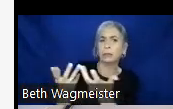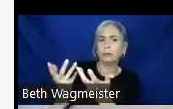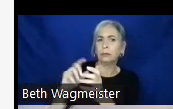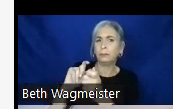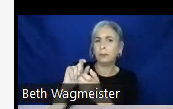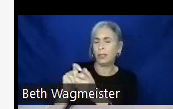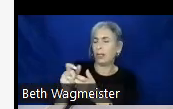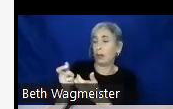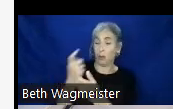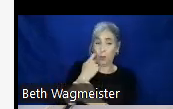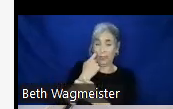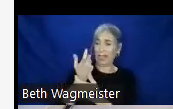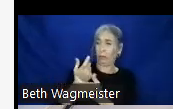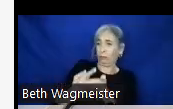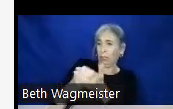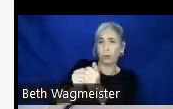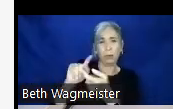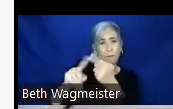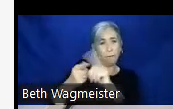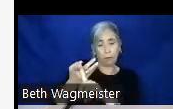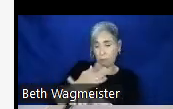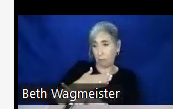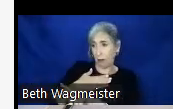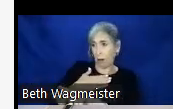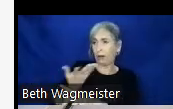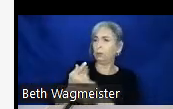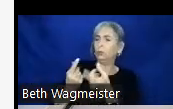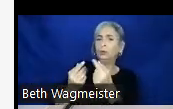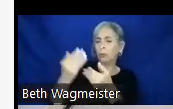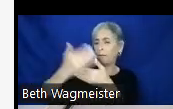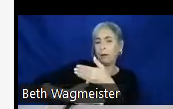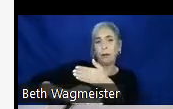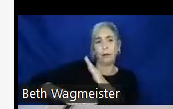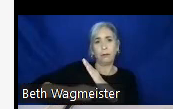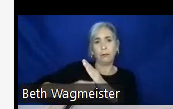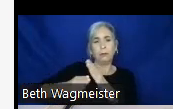Recently I was talking to a friend of mine doing front end development at a large website.